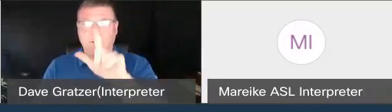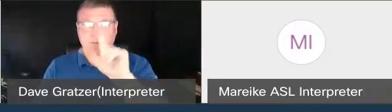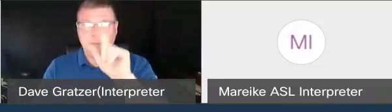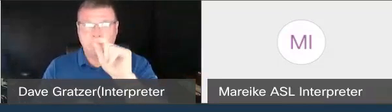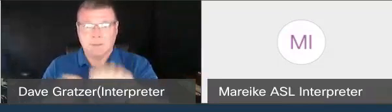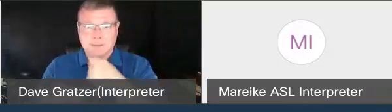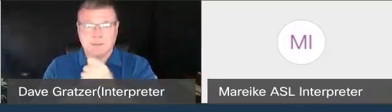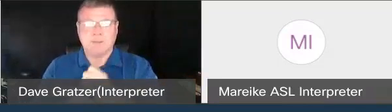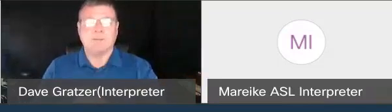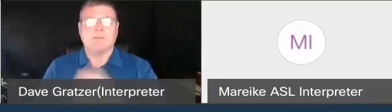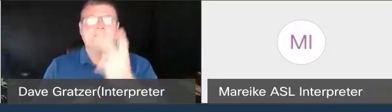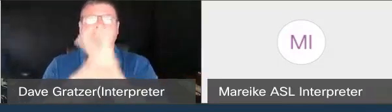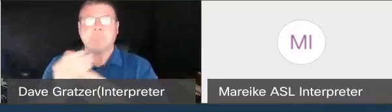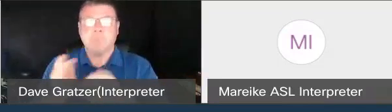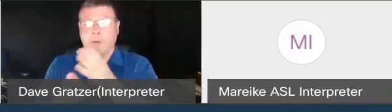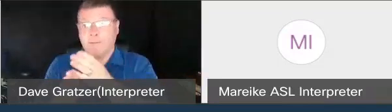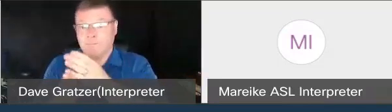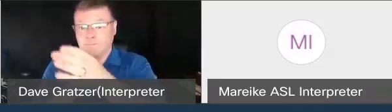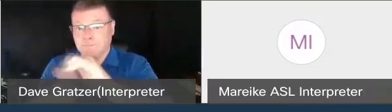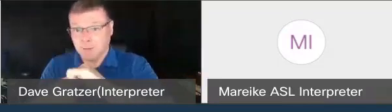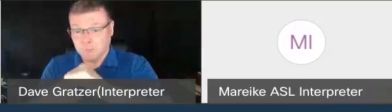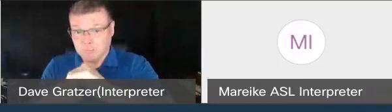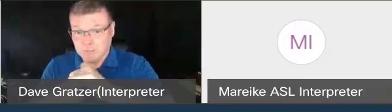uh, both as a field training officer in patrol